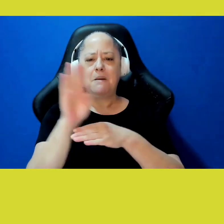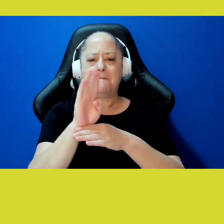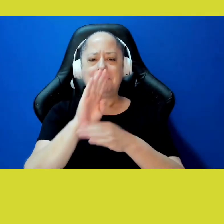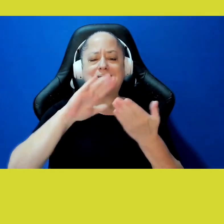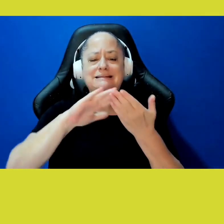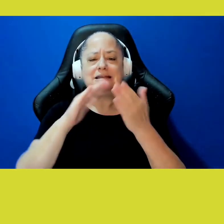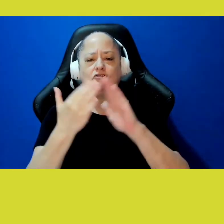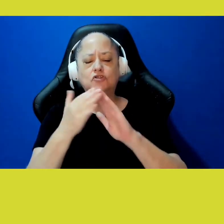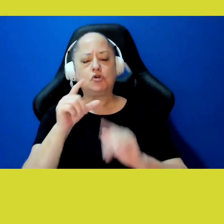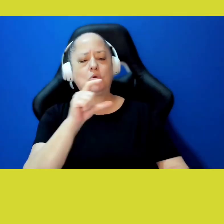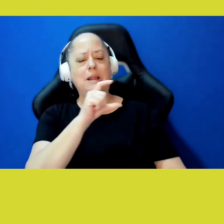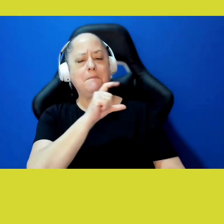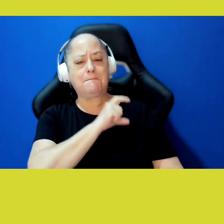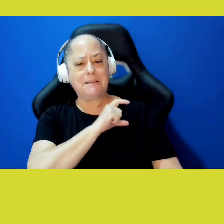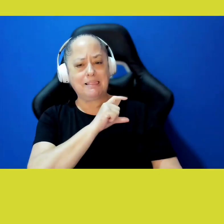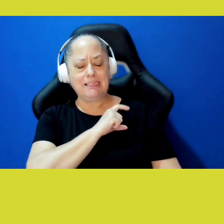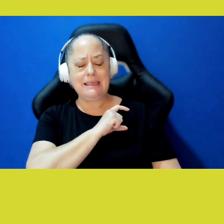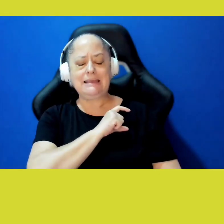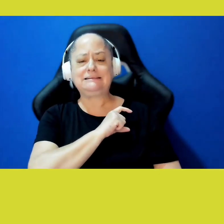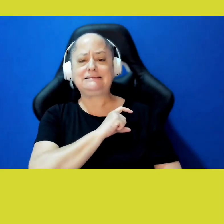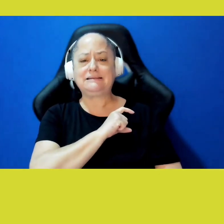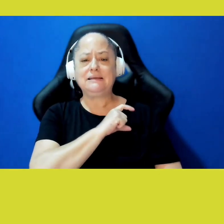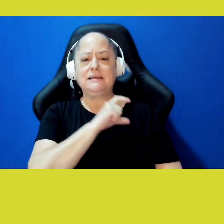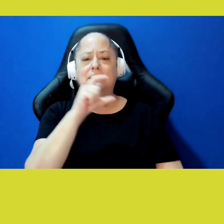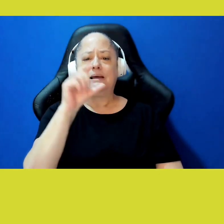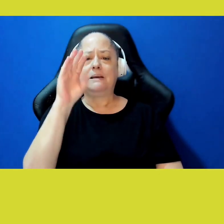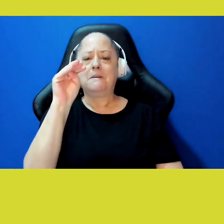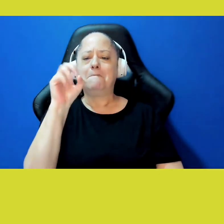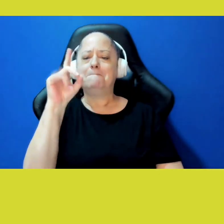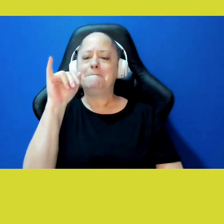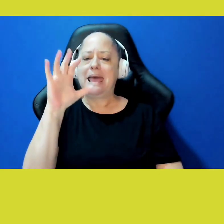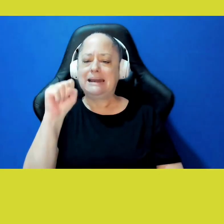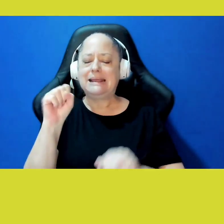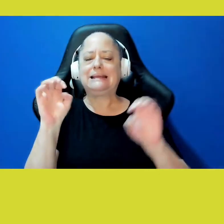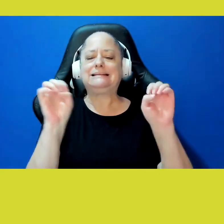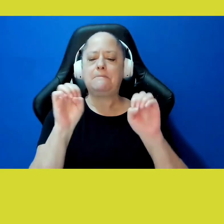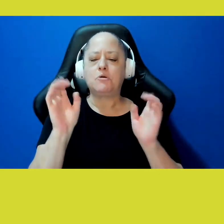the police, the medics, the emergency rooms all